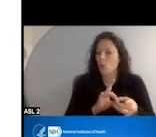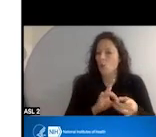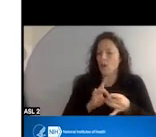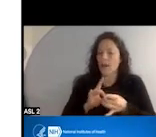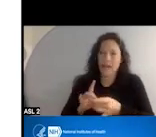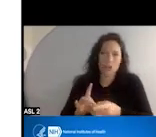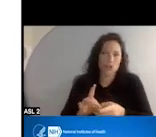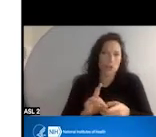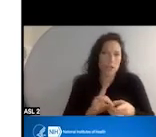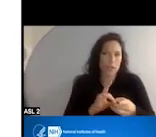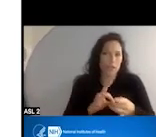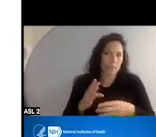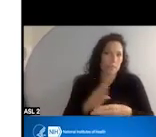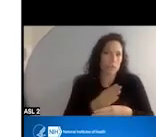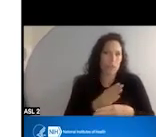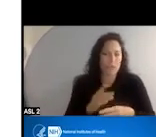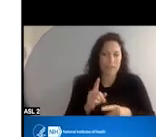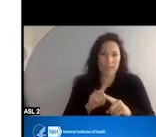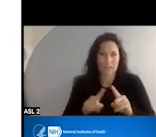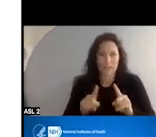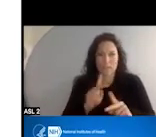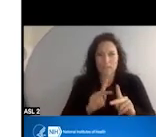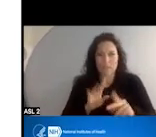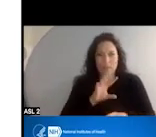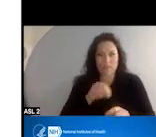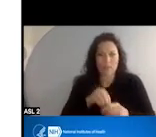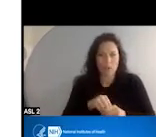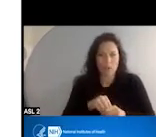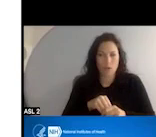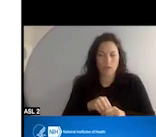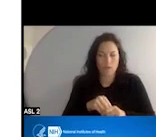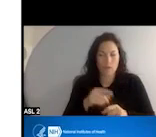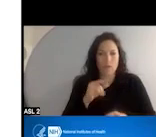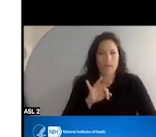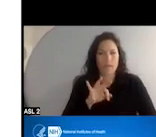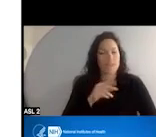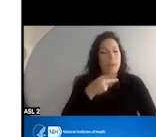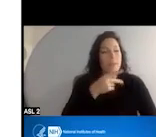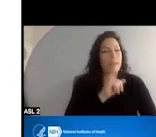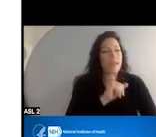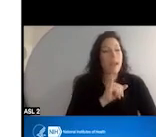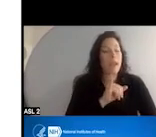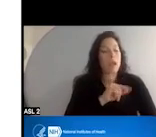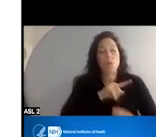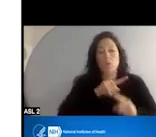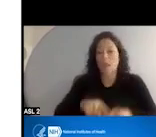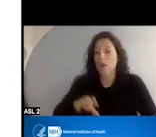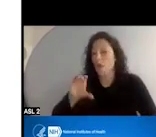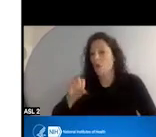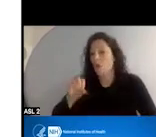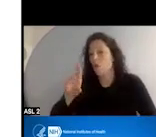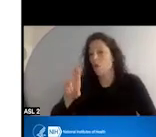between the different parties that might be involved here, so if a PI is relying on a core to produce data for them,